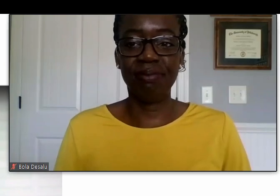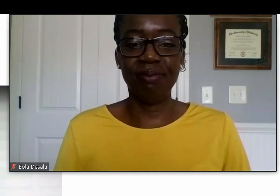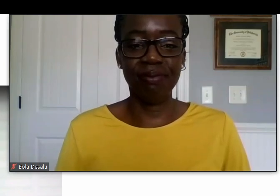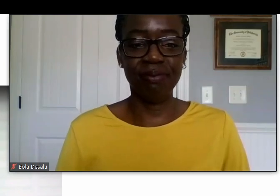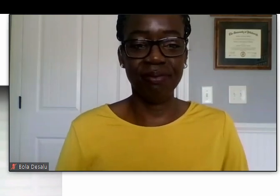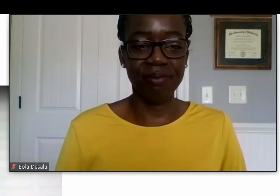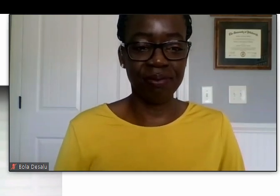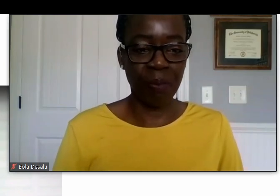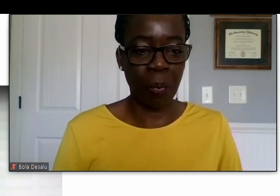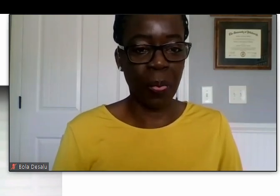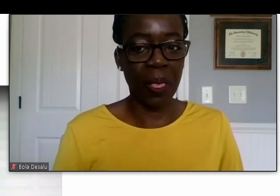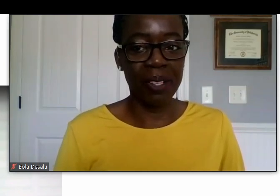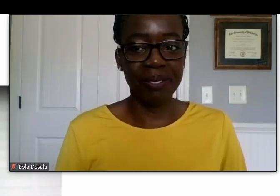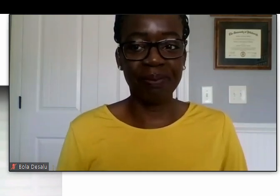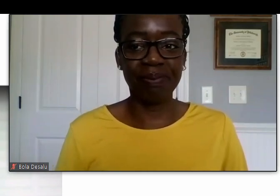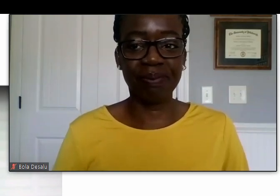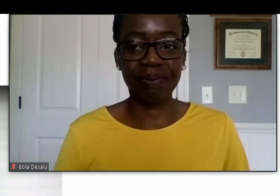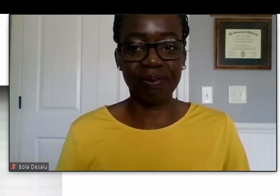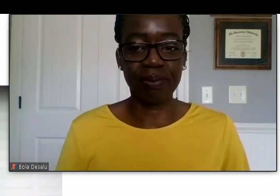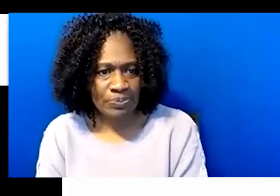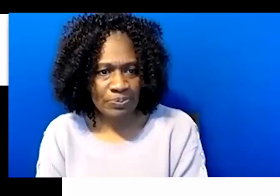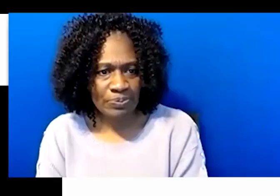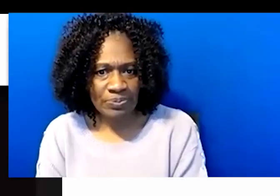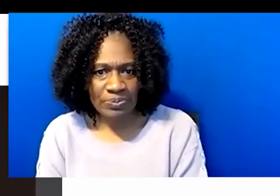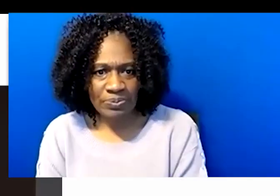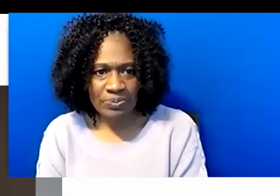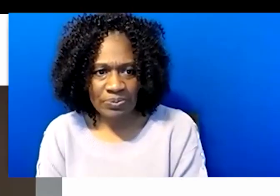If we can play the slide please.